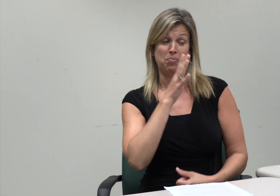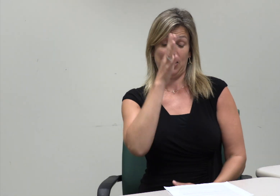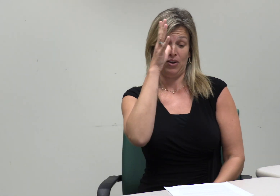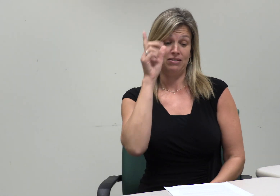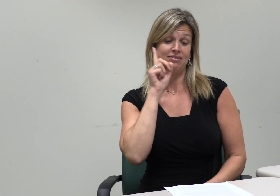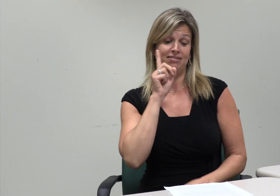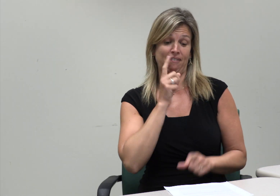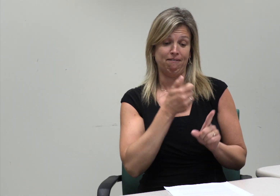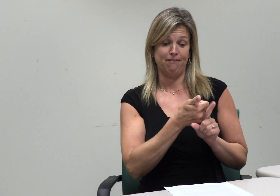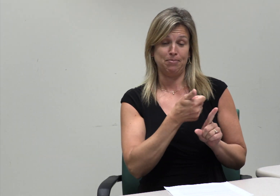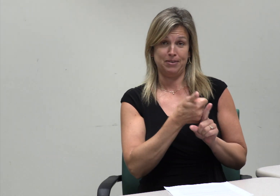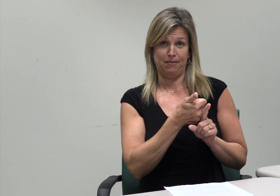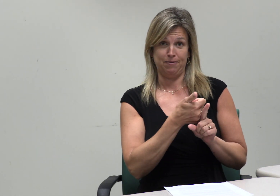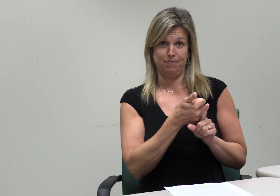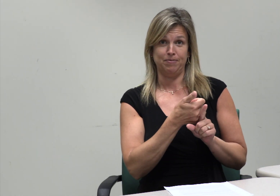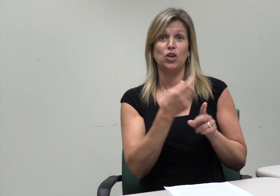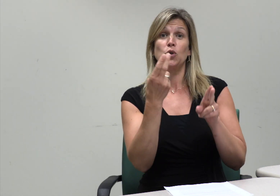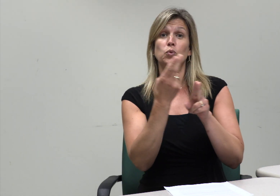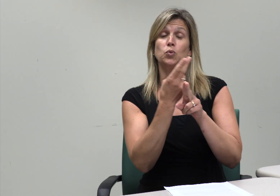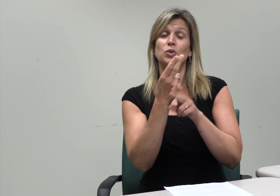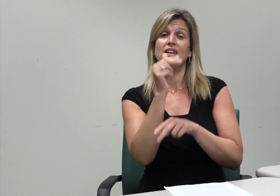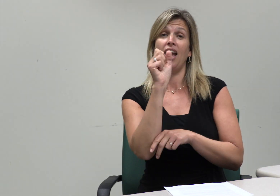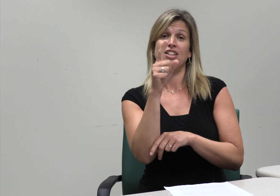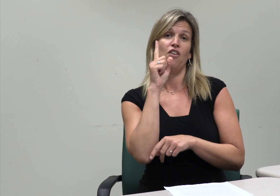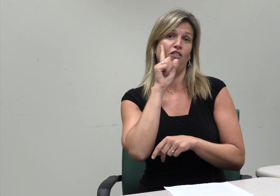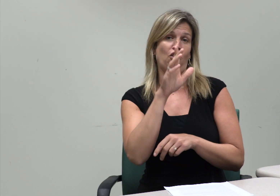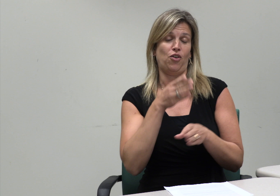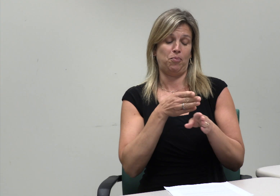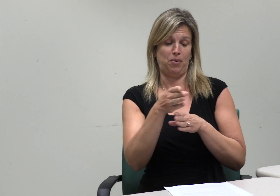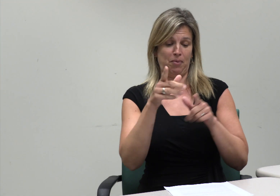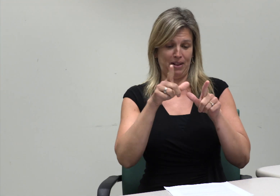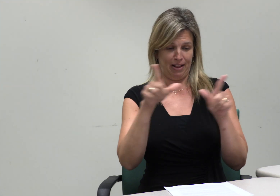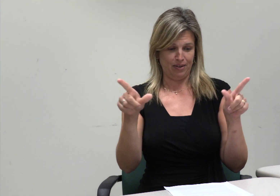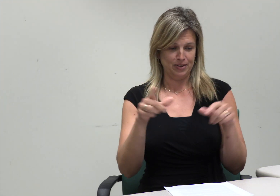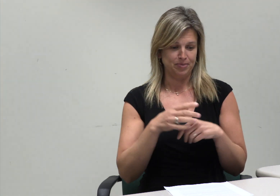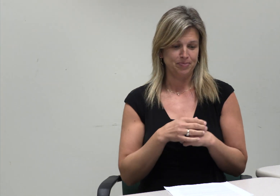Both of her parents are deaf and use ASL as their primary language.